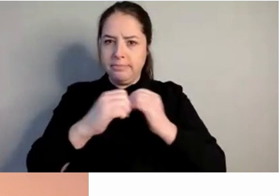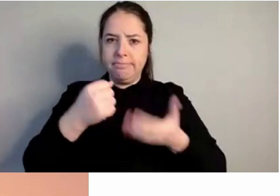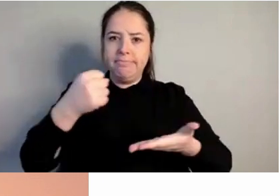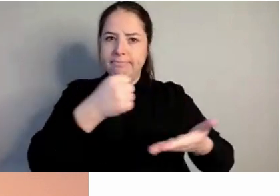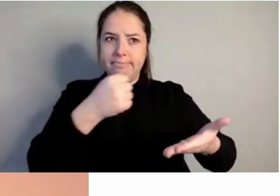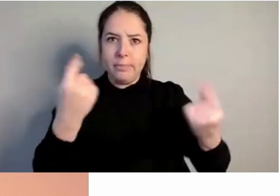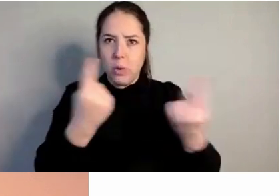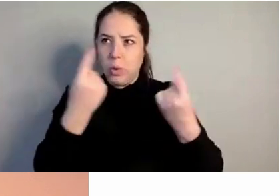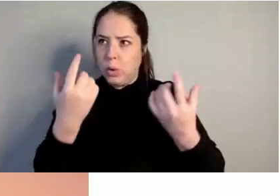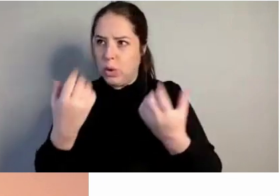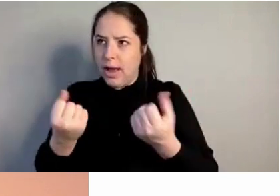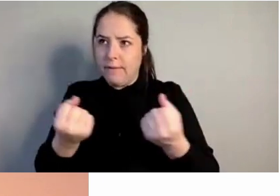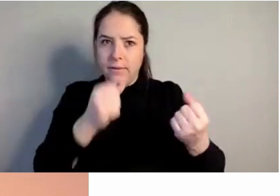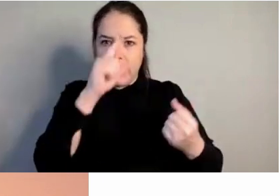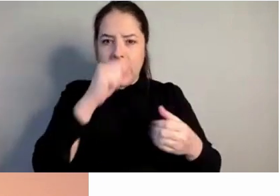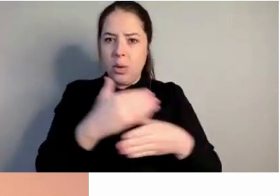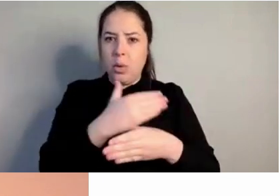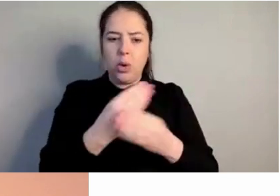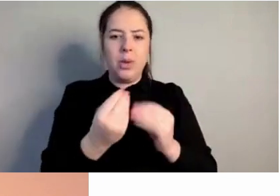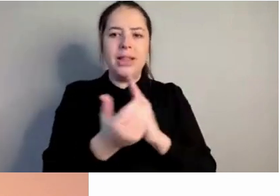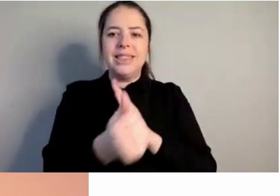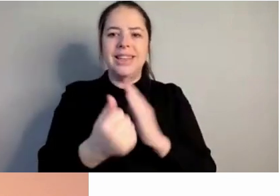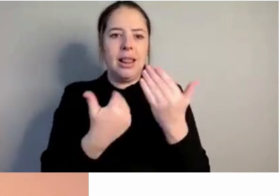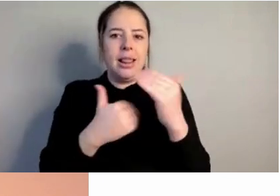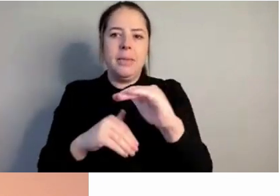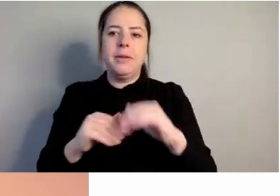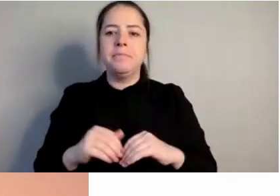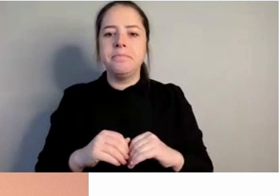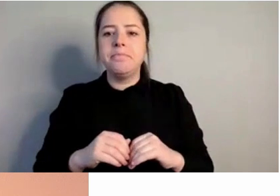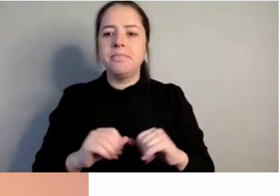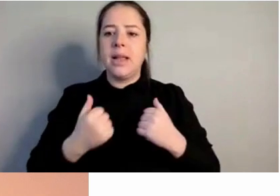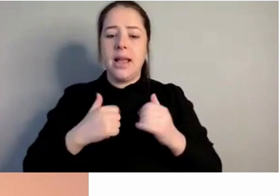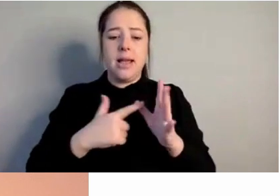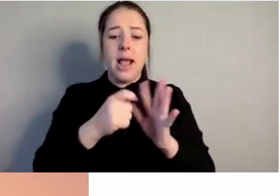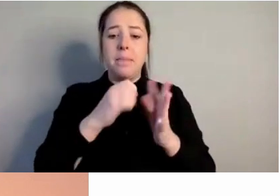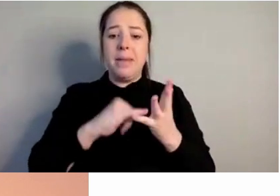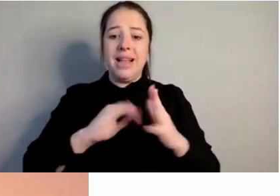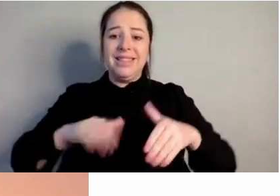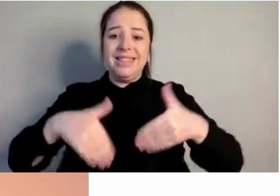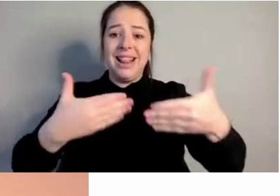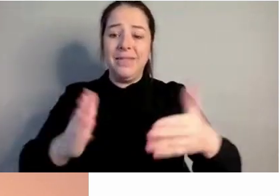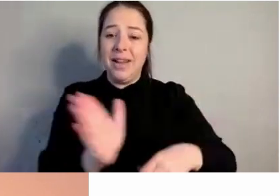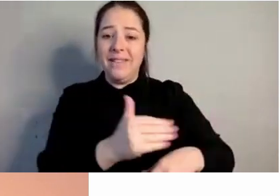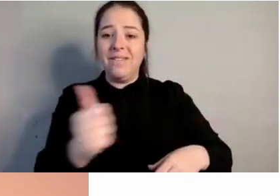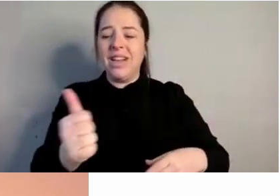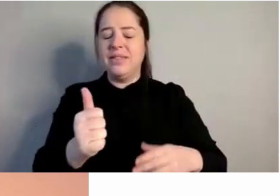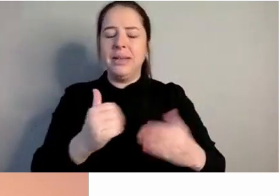That really puts the pressure on the APS to be able to deliver effectively within that complex operating environment.